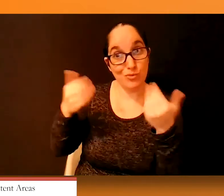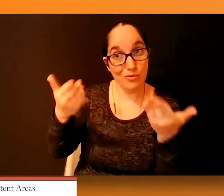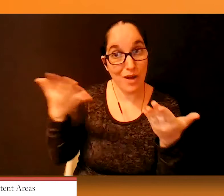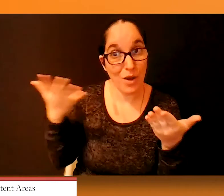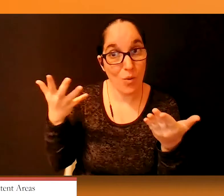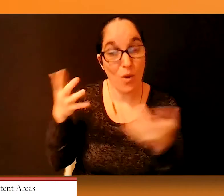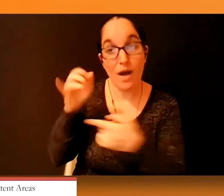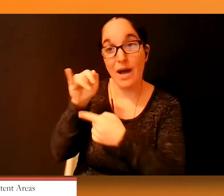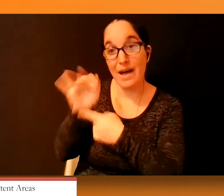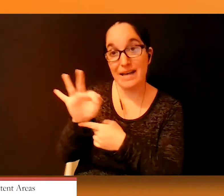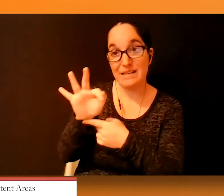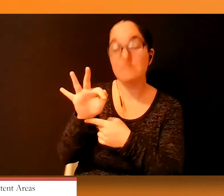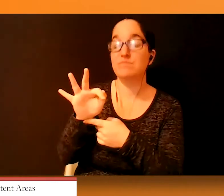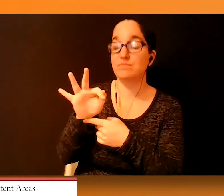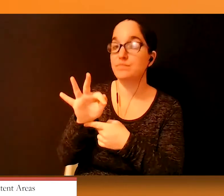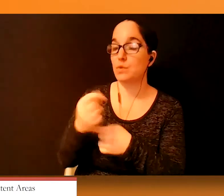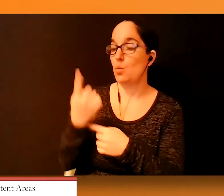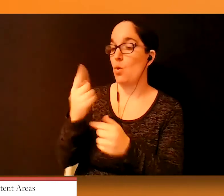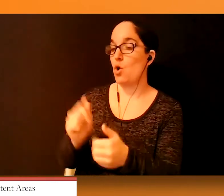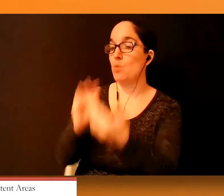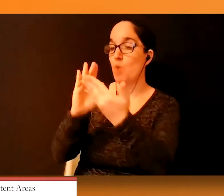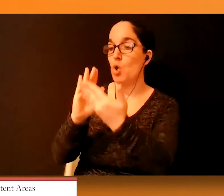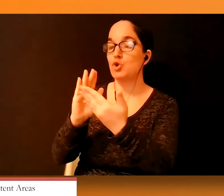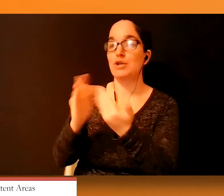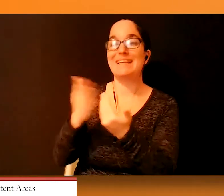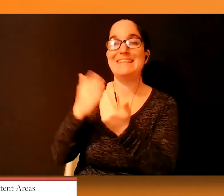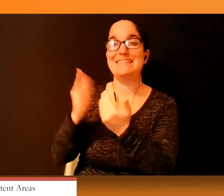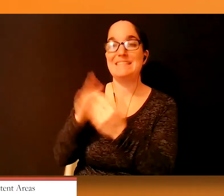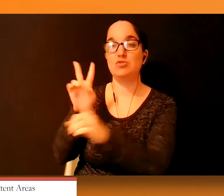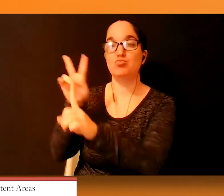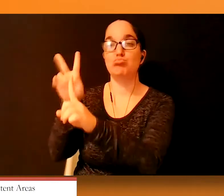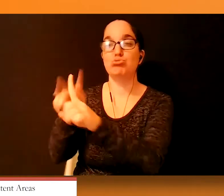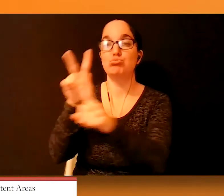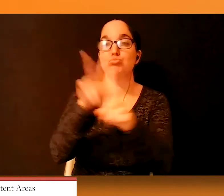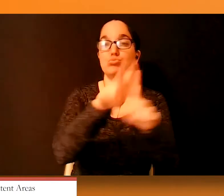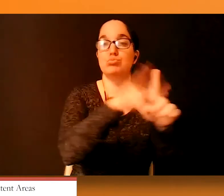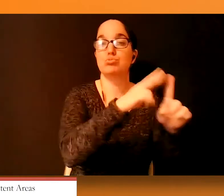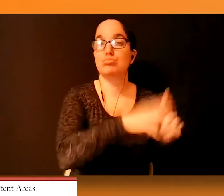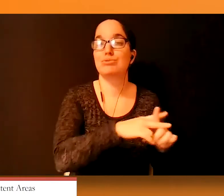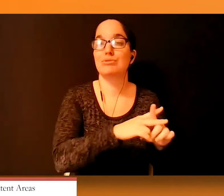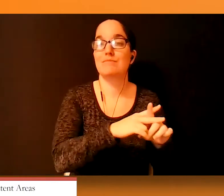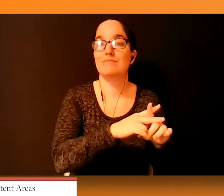when you could take one strategy and go across the content area. So, using that one strategy